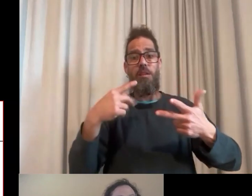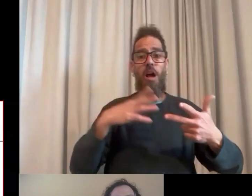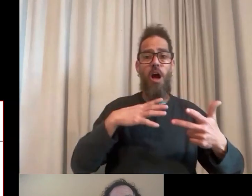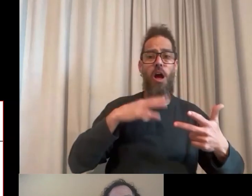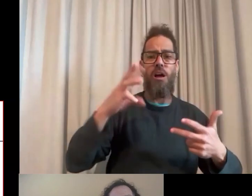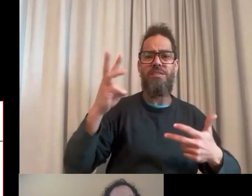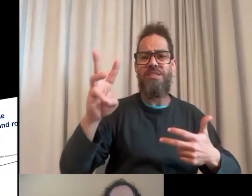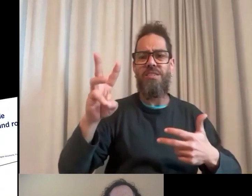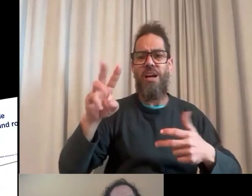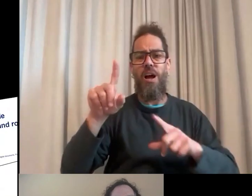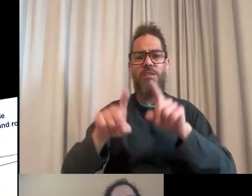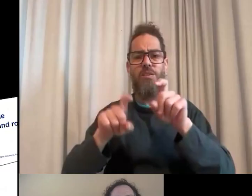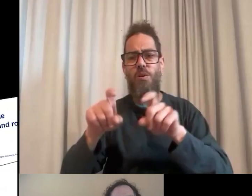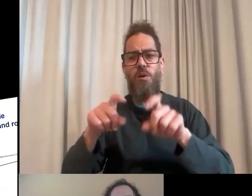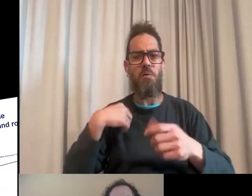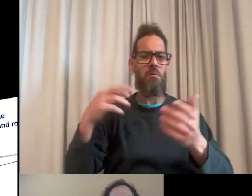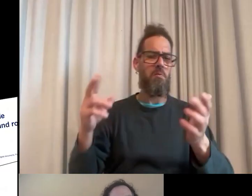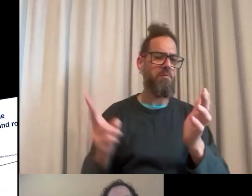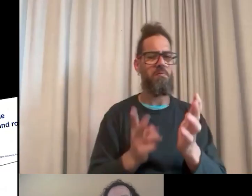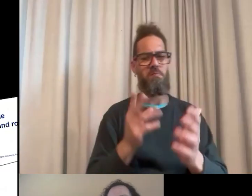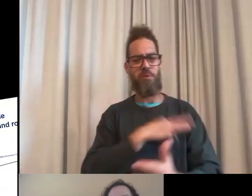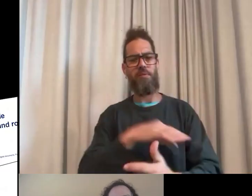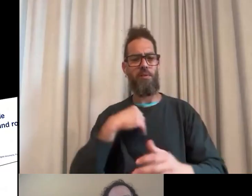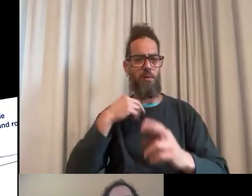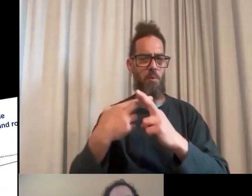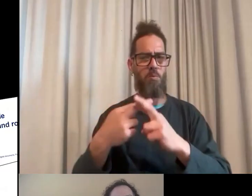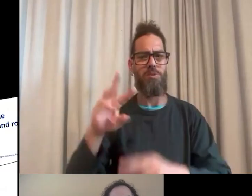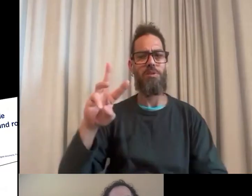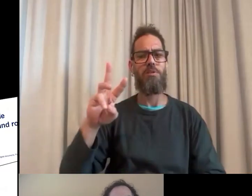So we've only got about a half a dozen questions left, so I figure we might as well address them all.